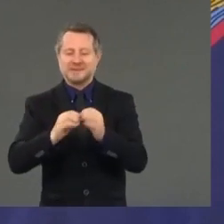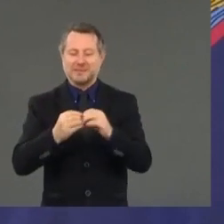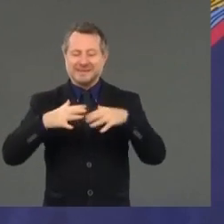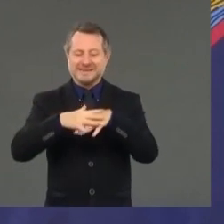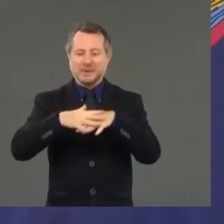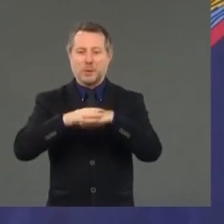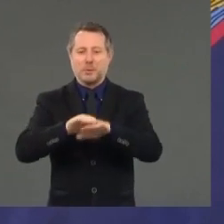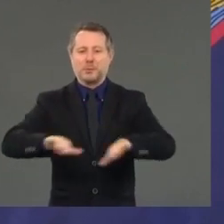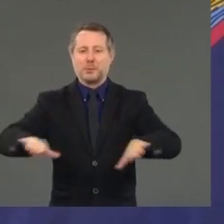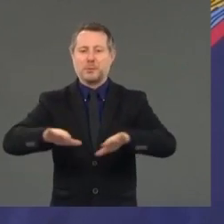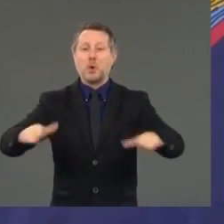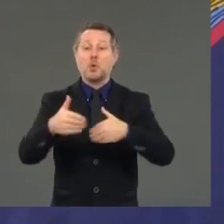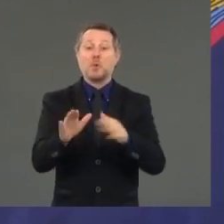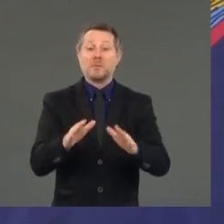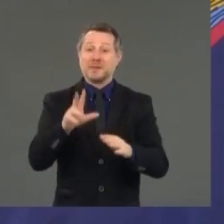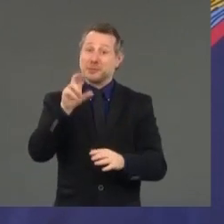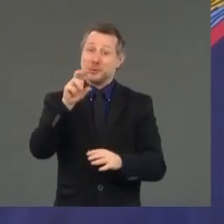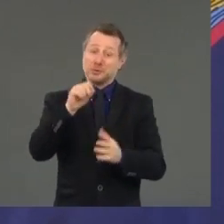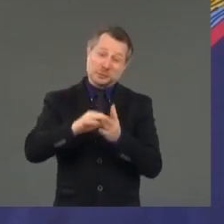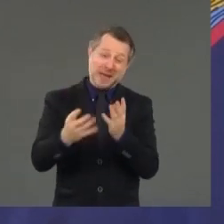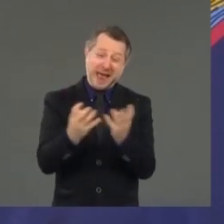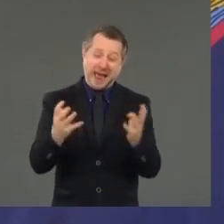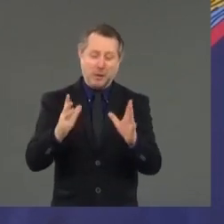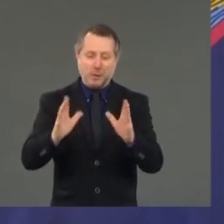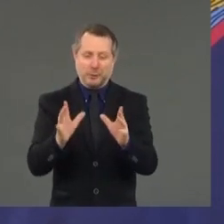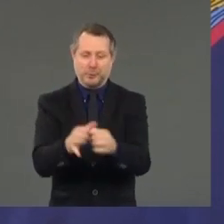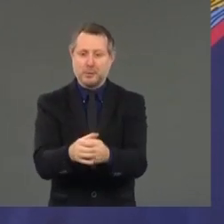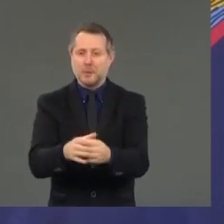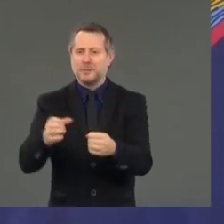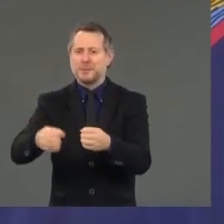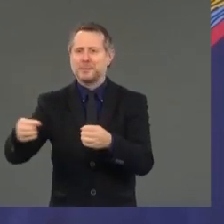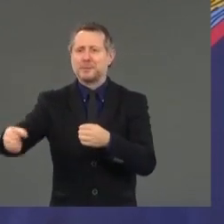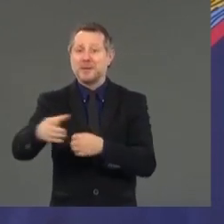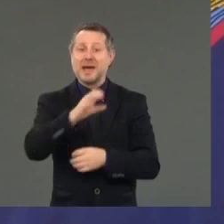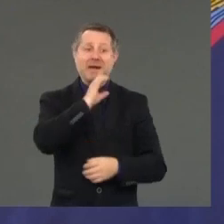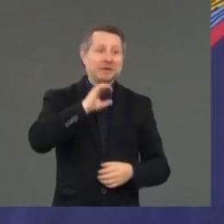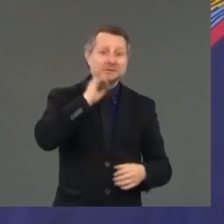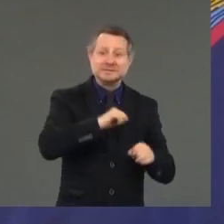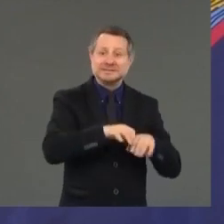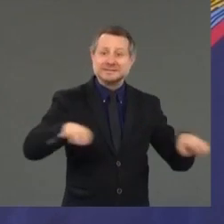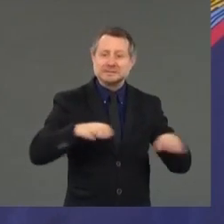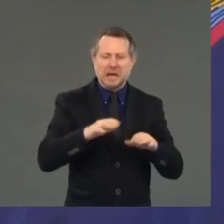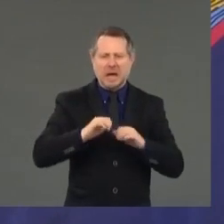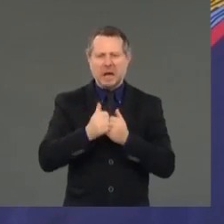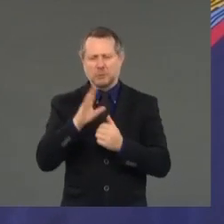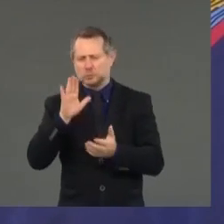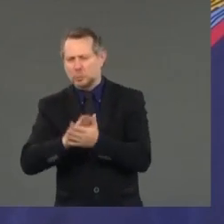WOULD TAKE A CLASSROOM, REDUCE THE DENSITY, TELL ME HOW YOU WOULD REDUCE DENSITY ON A SCHOOL